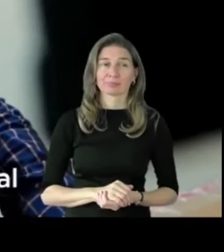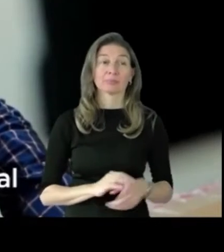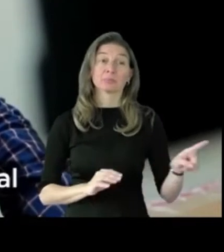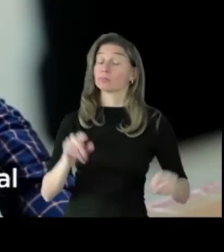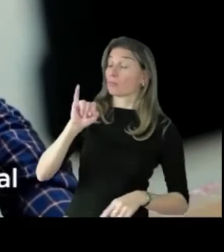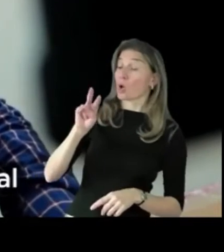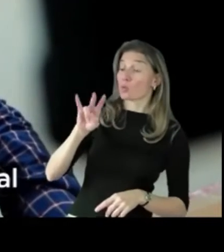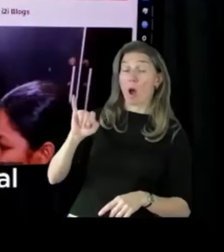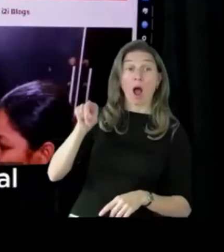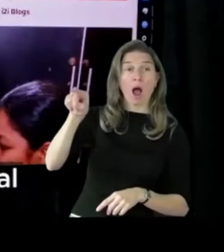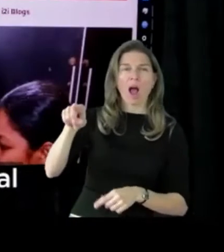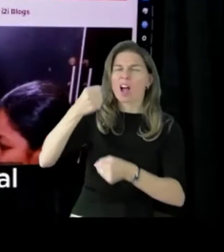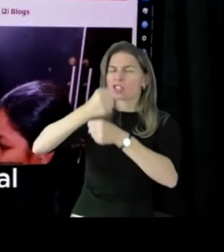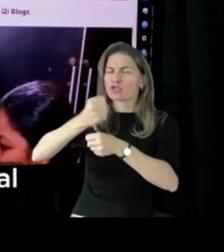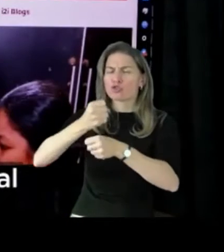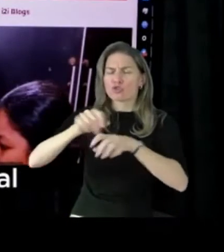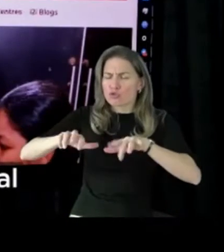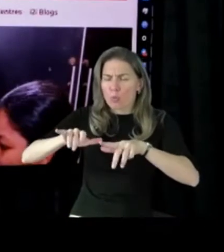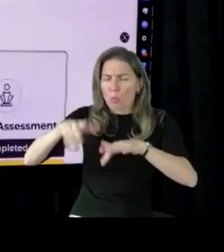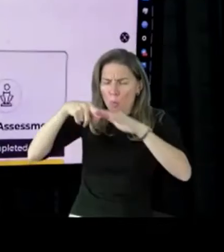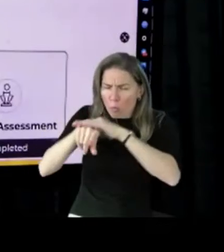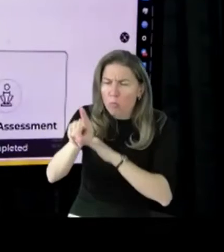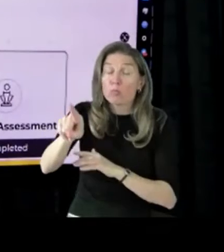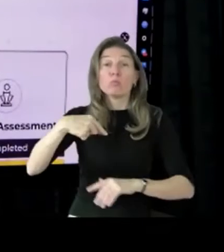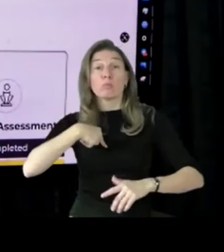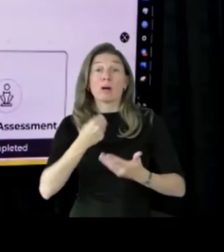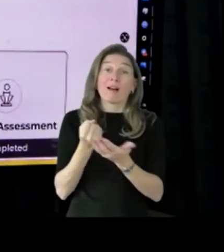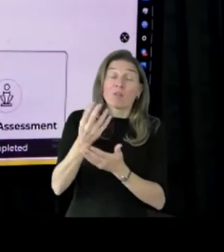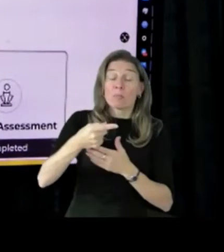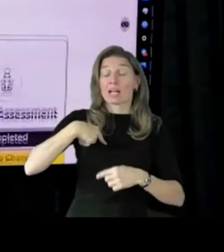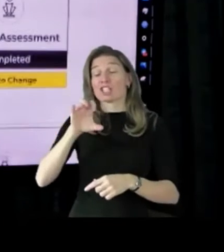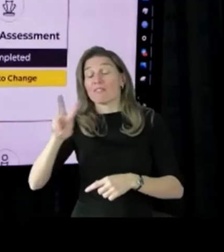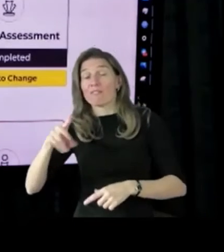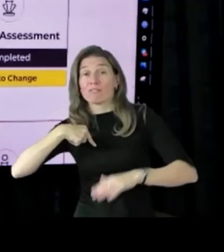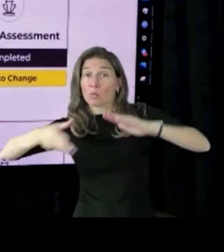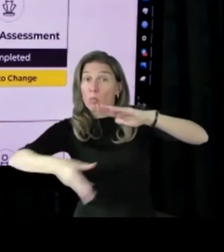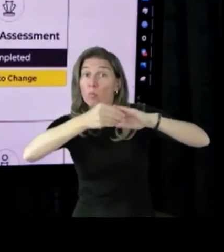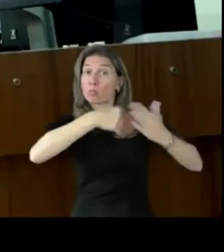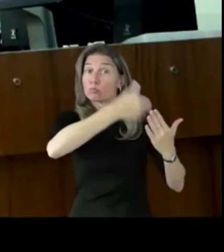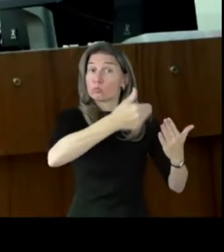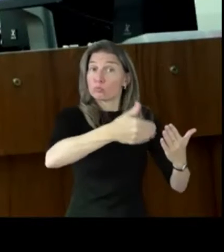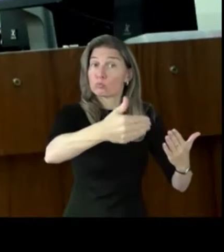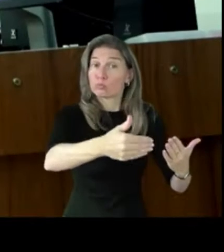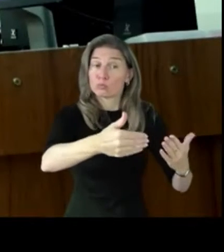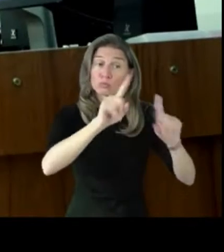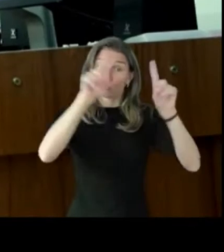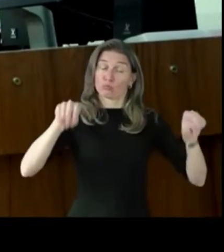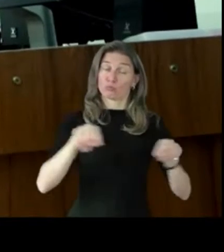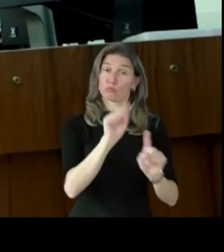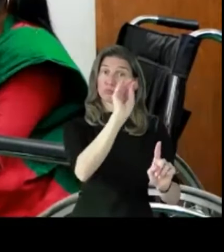I registered in the i2i job portal, uploaded all of my information there and it came out like a CV.